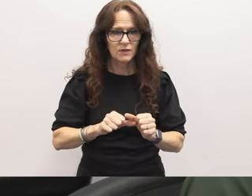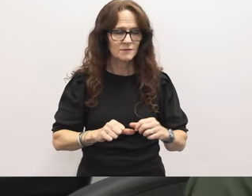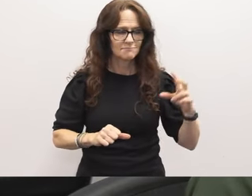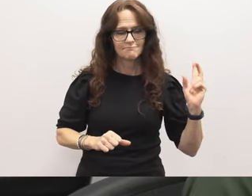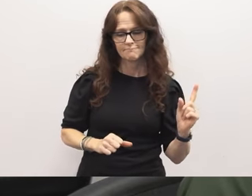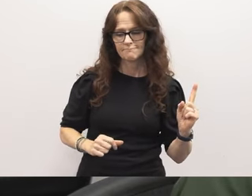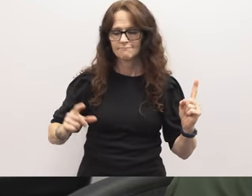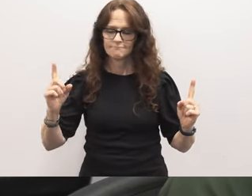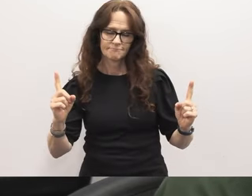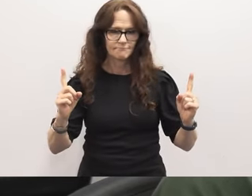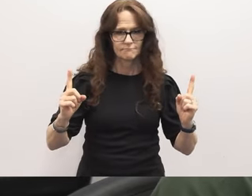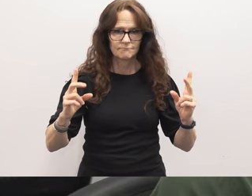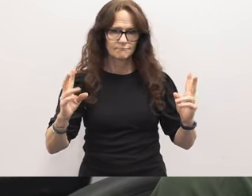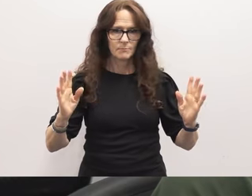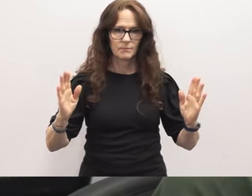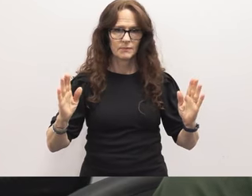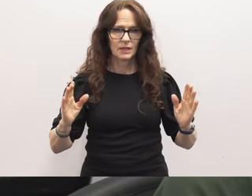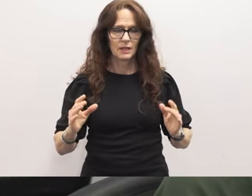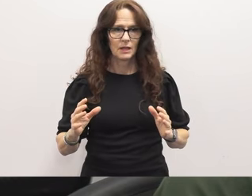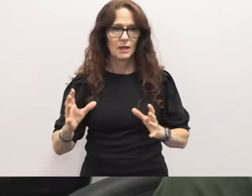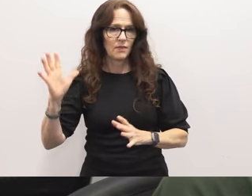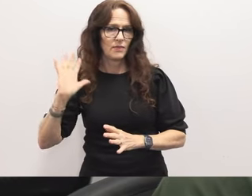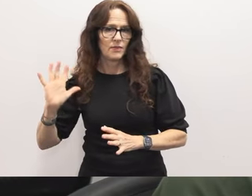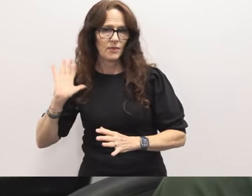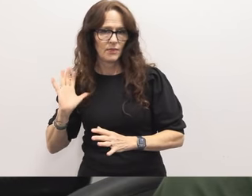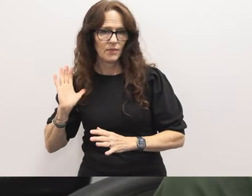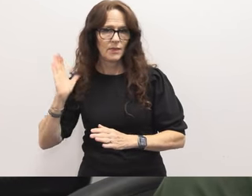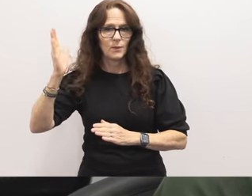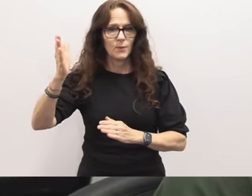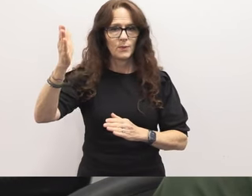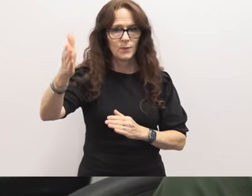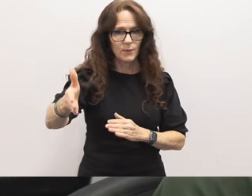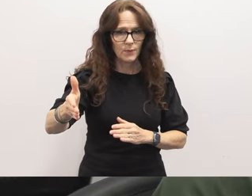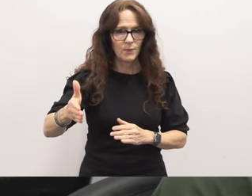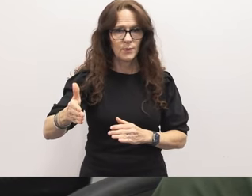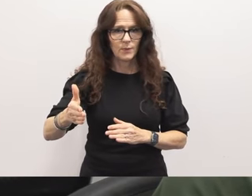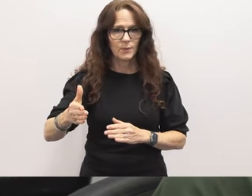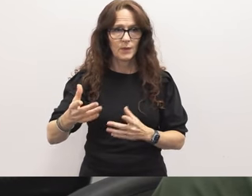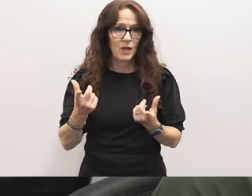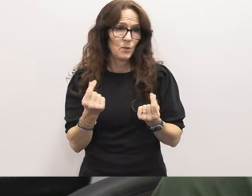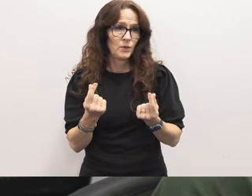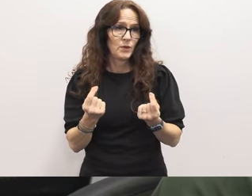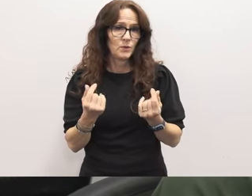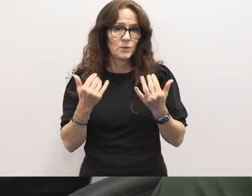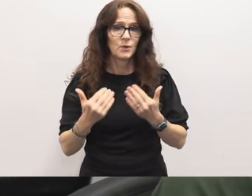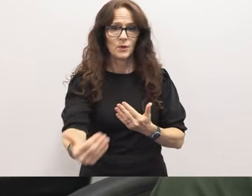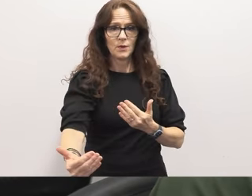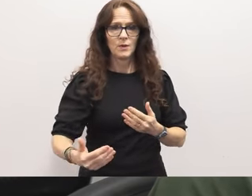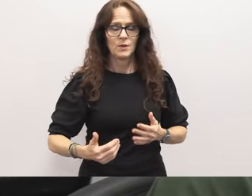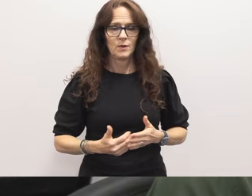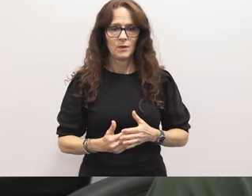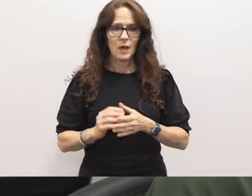and kind of face where they've been, where they're going and where they want to be in terms of their relationship on campus.